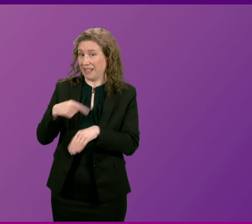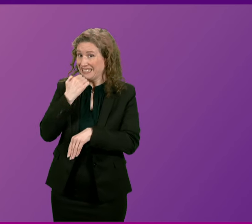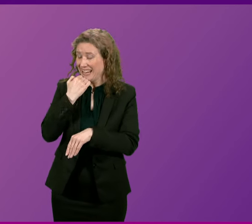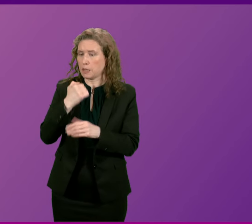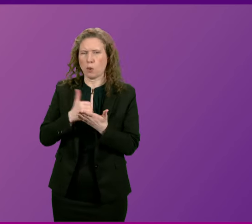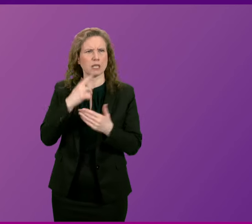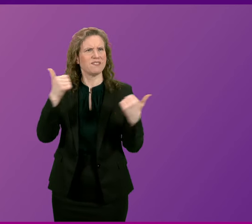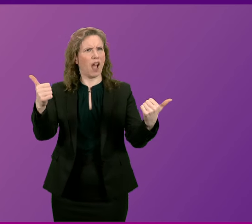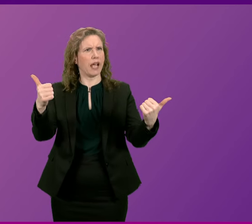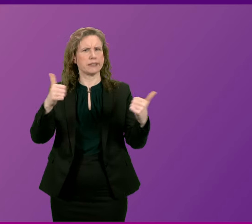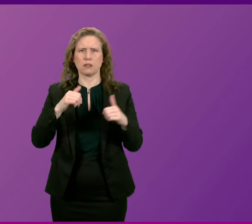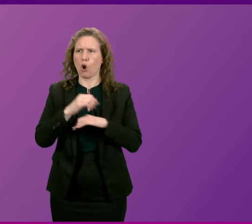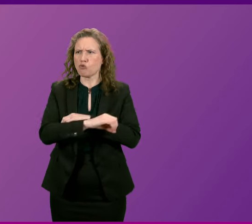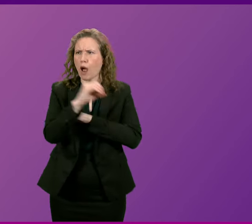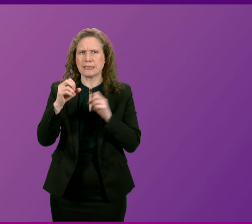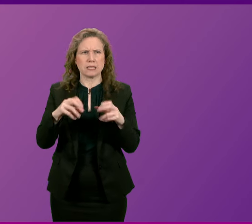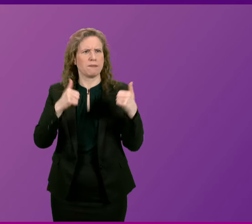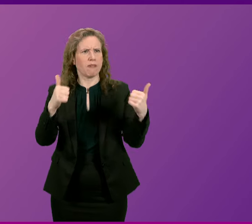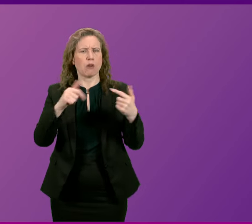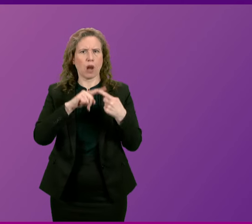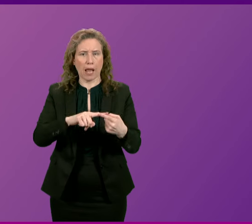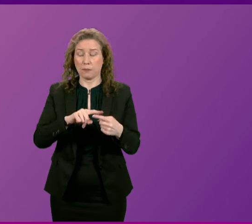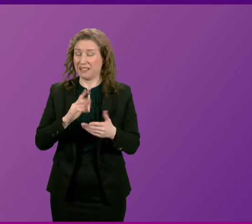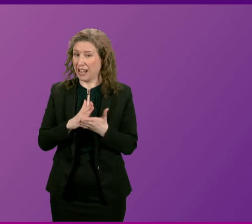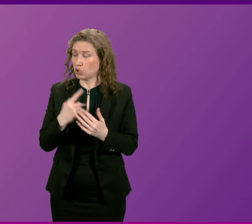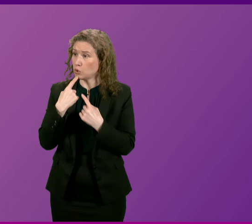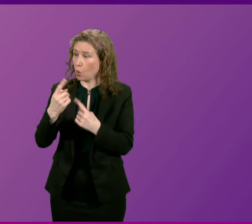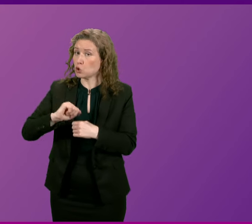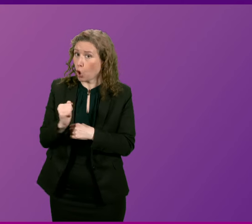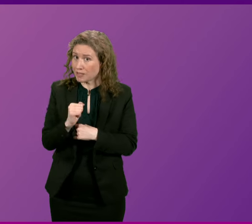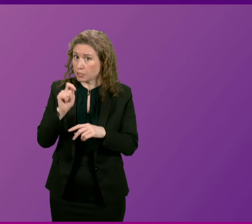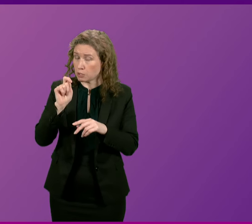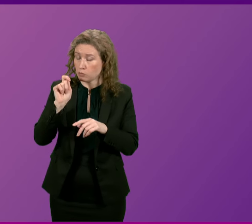the Post Office told Scottish prosecutors in 2013 that its external lawyers had